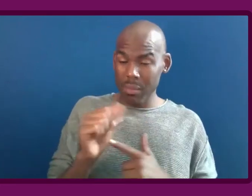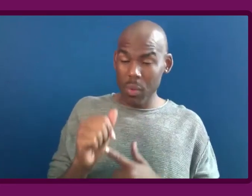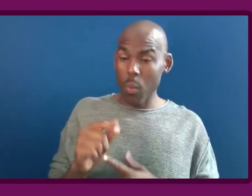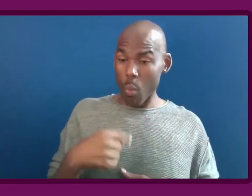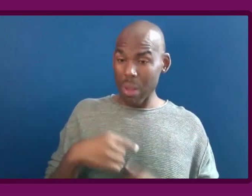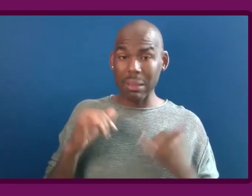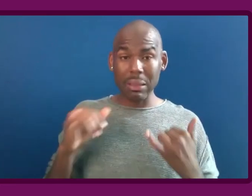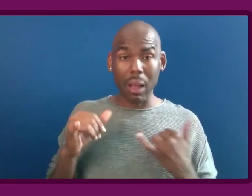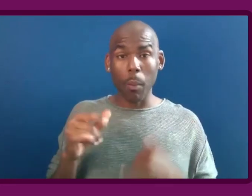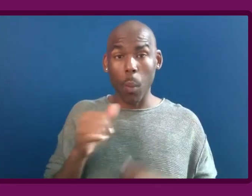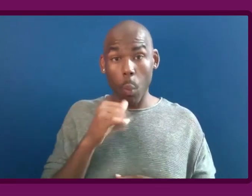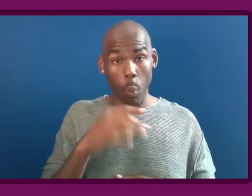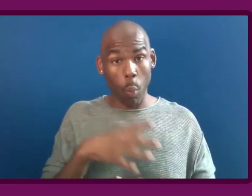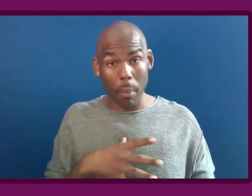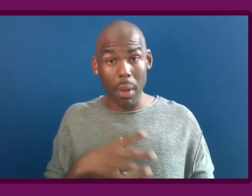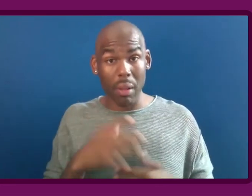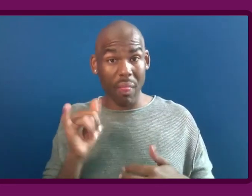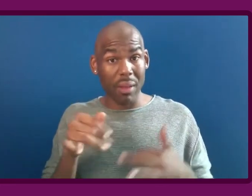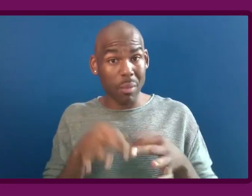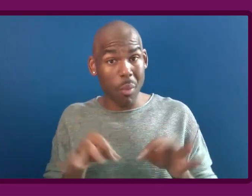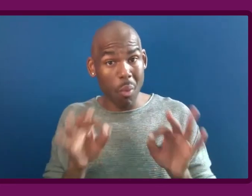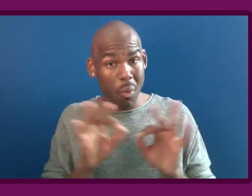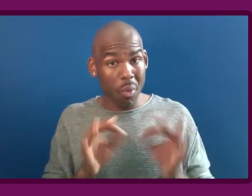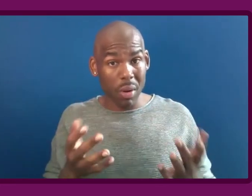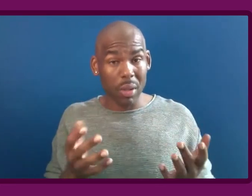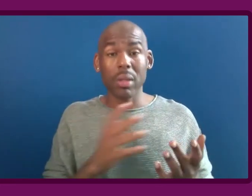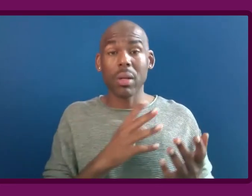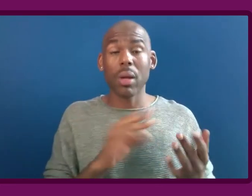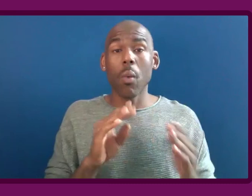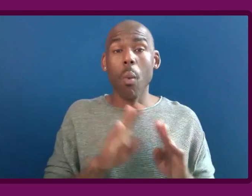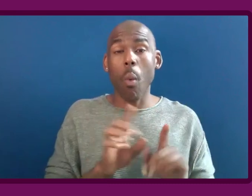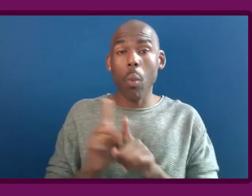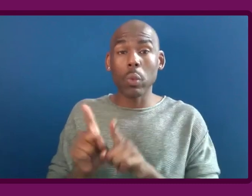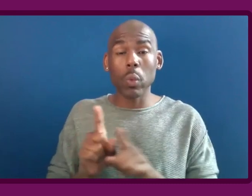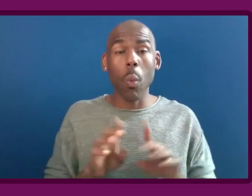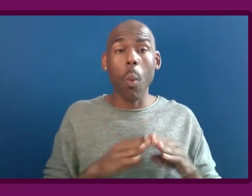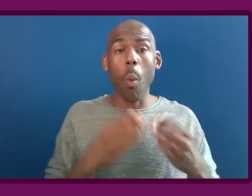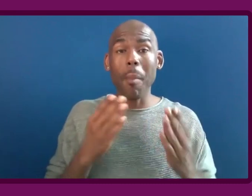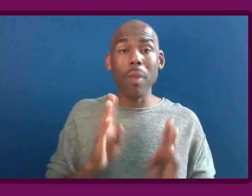we link them to our feminist movements, or how we link them to our gender equality movements,